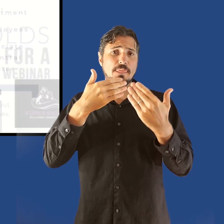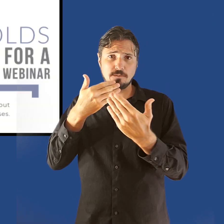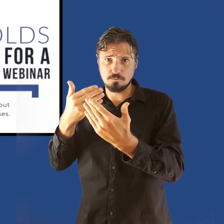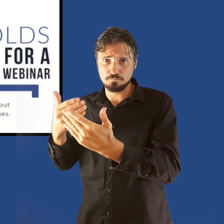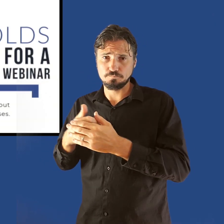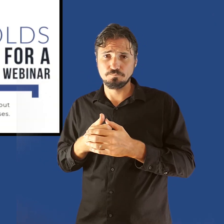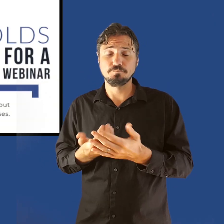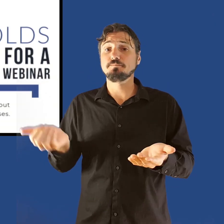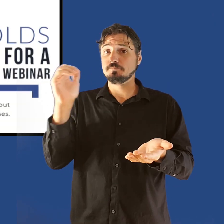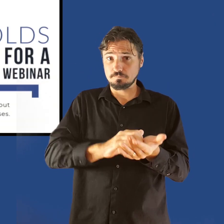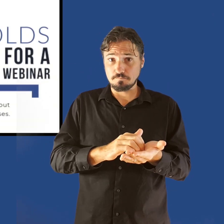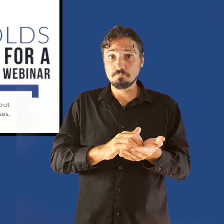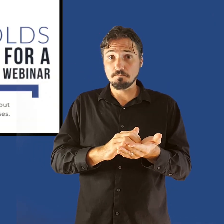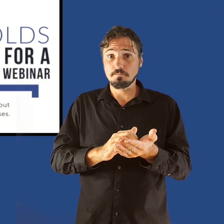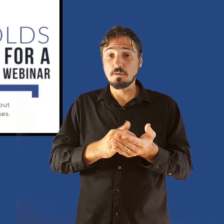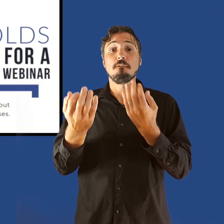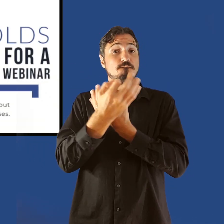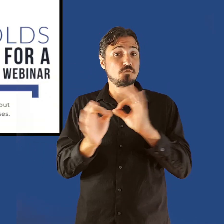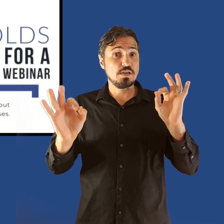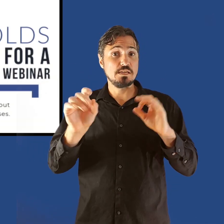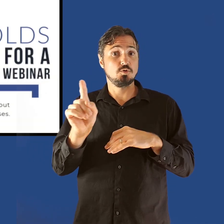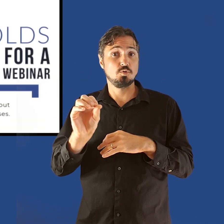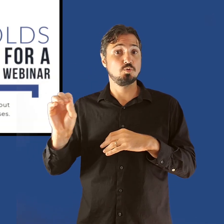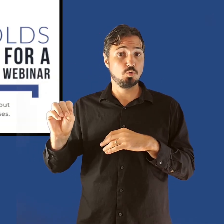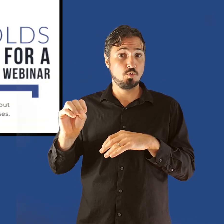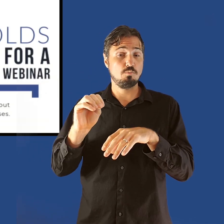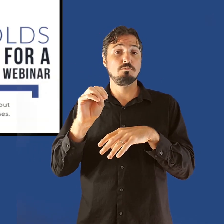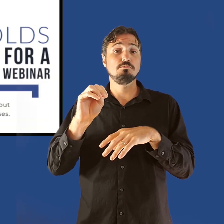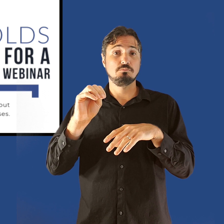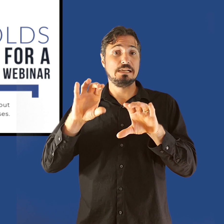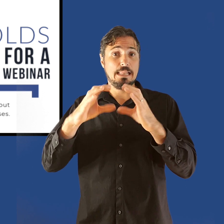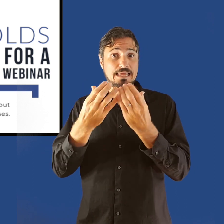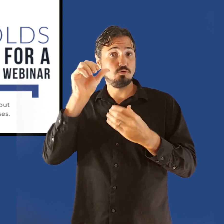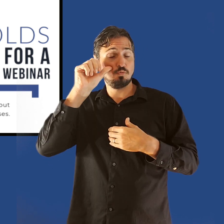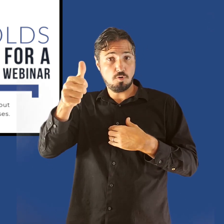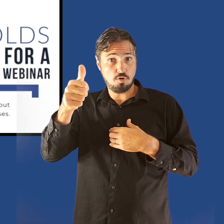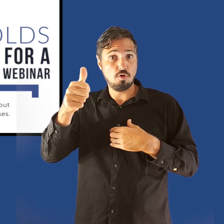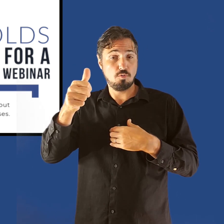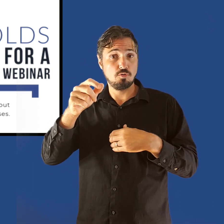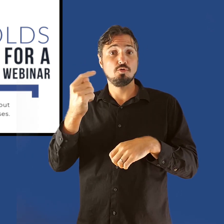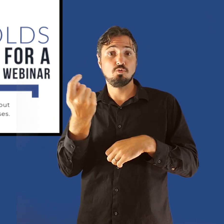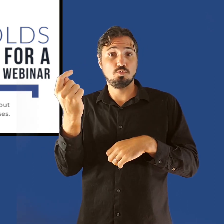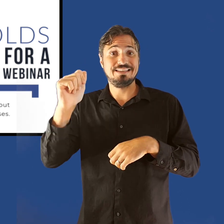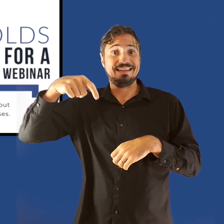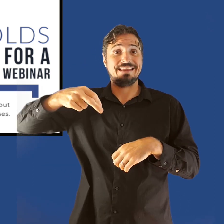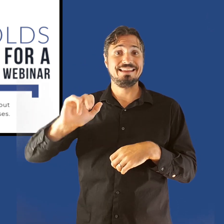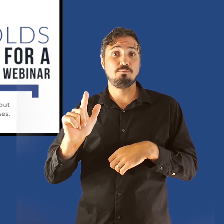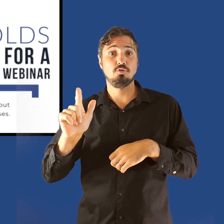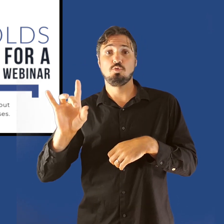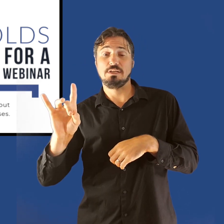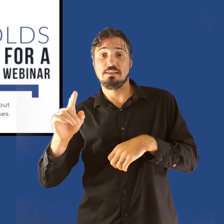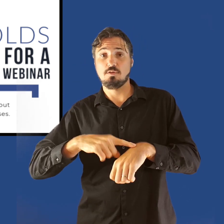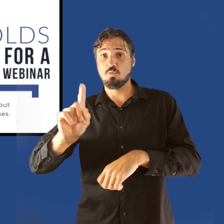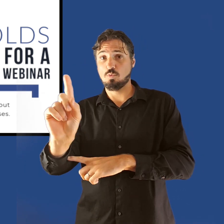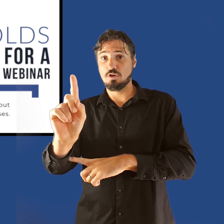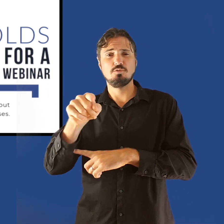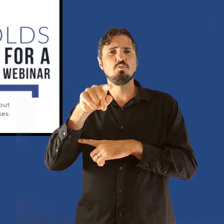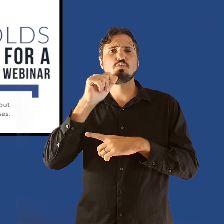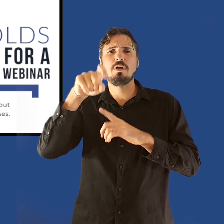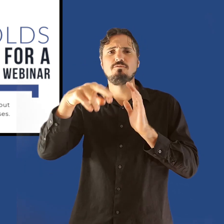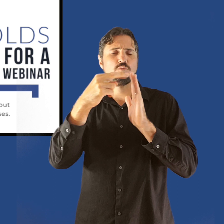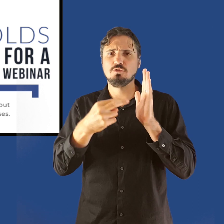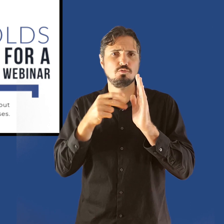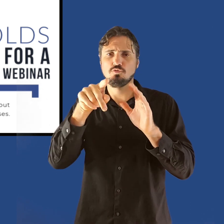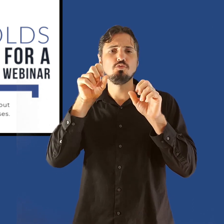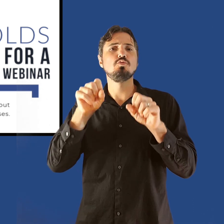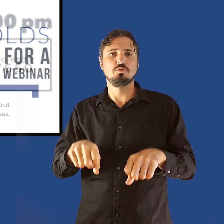Again, this is a FREE Zoom webinar for local businesses and consumers tomorrow, Tuesday, April 28 at 1 p.m. No need to register.